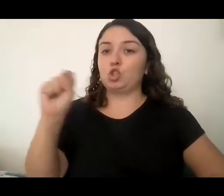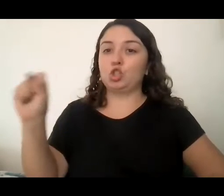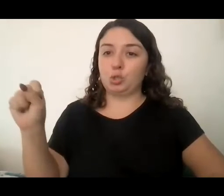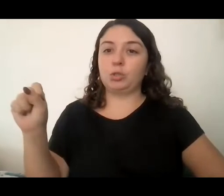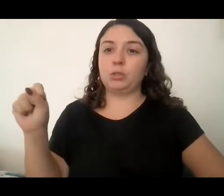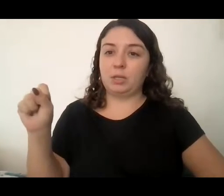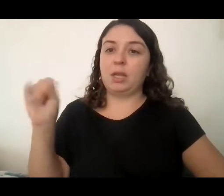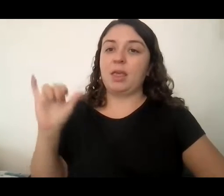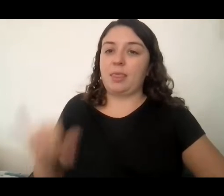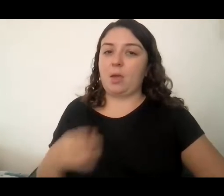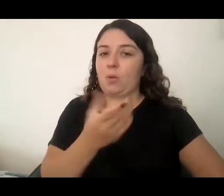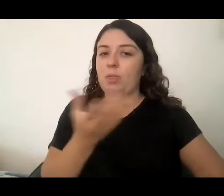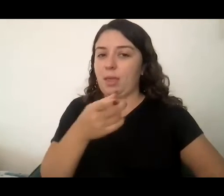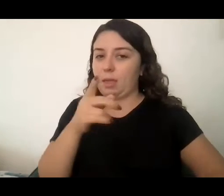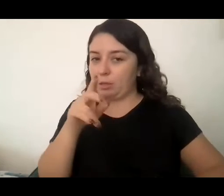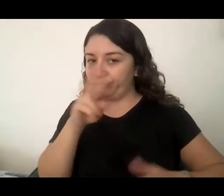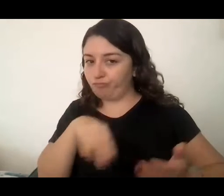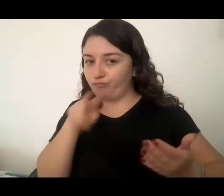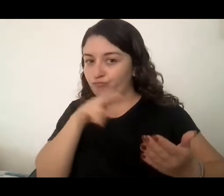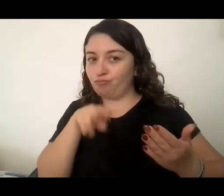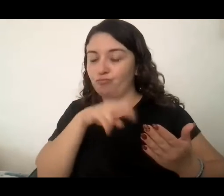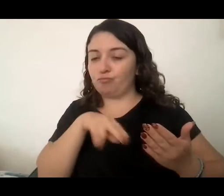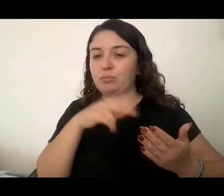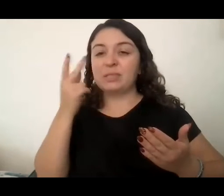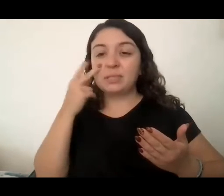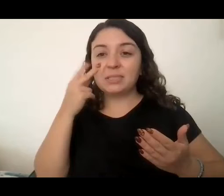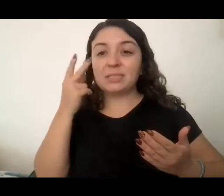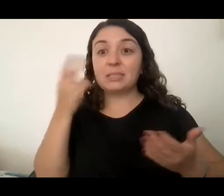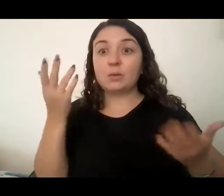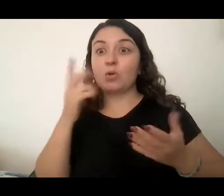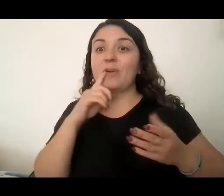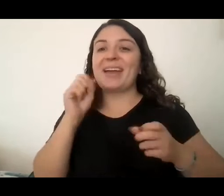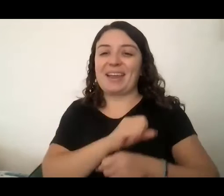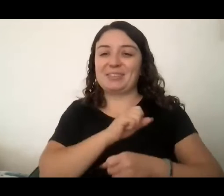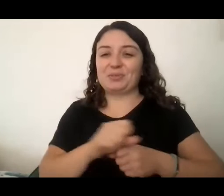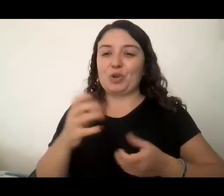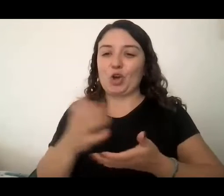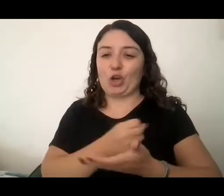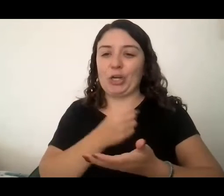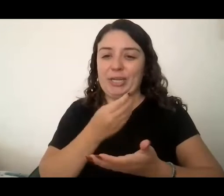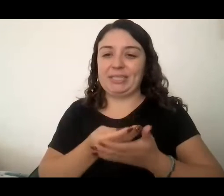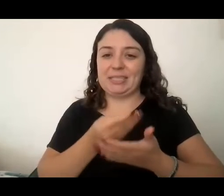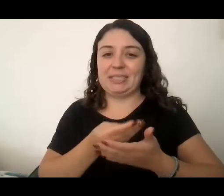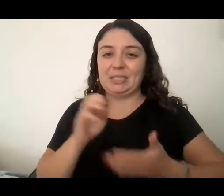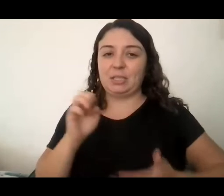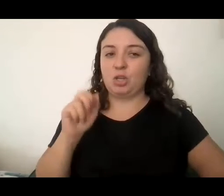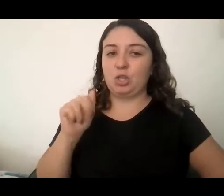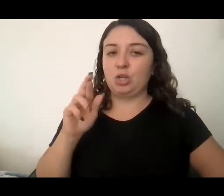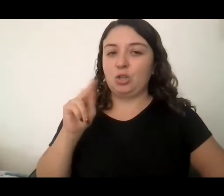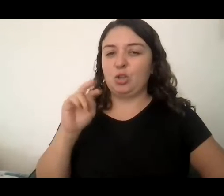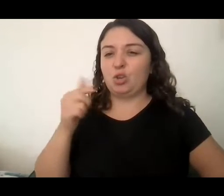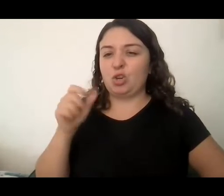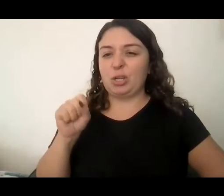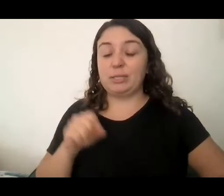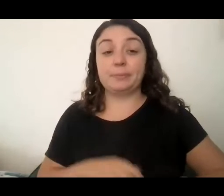what they rely on to figure out what your actual earnings are. So the business tax return might be